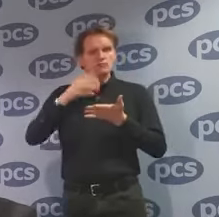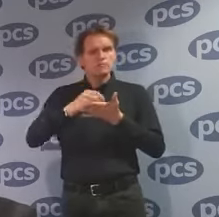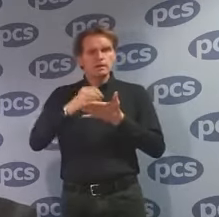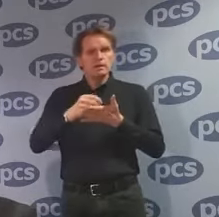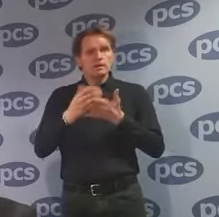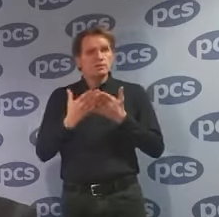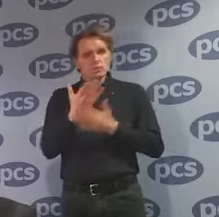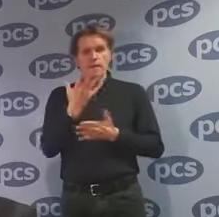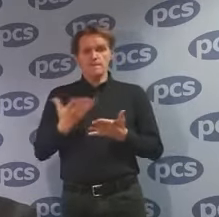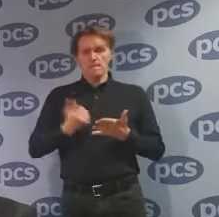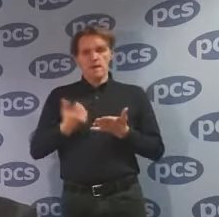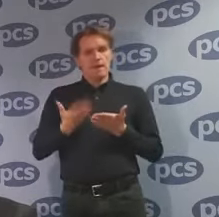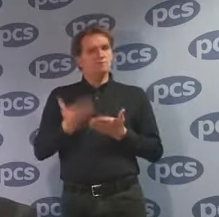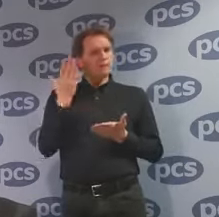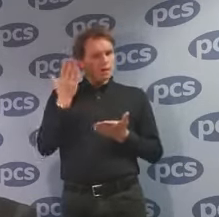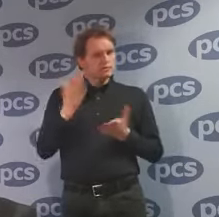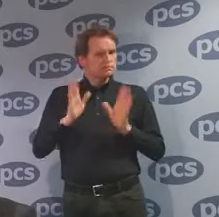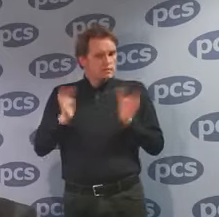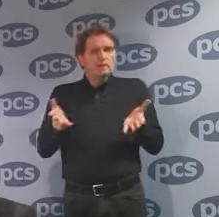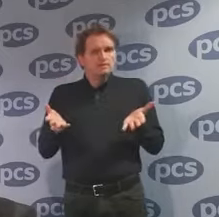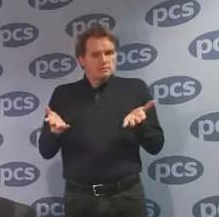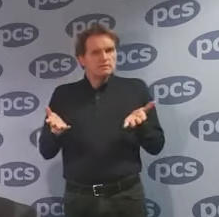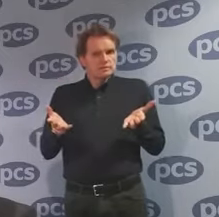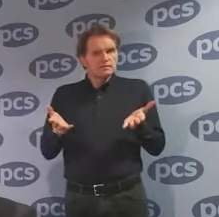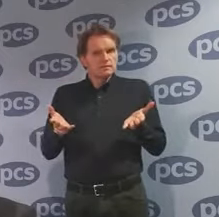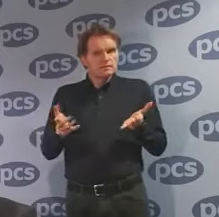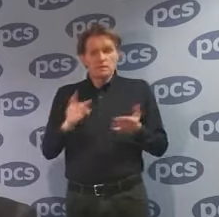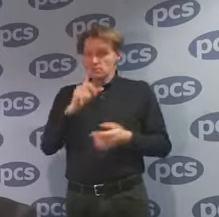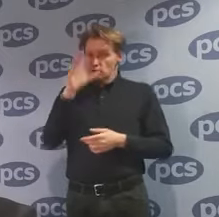pay raise and I think it is worth remembering in Scotland and in the UK